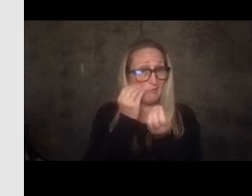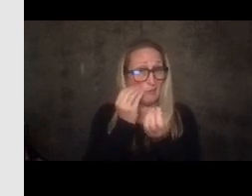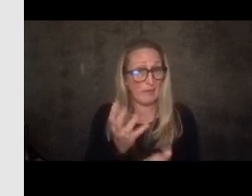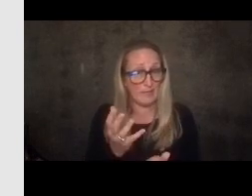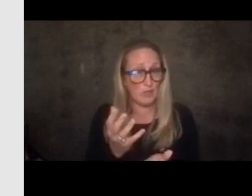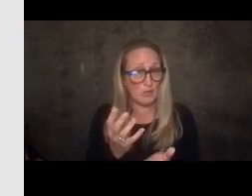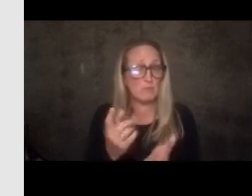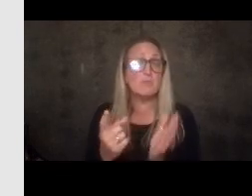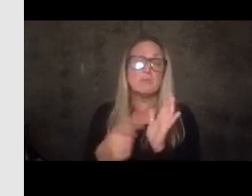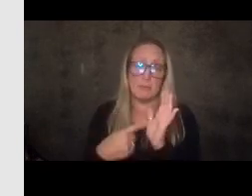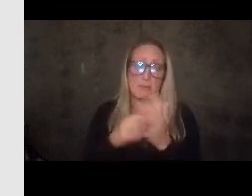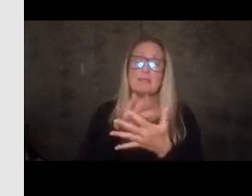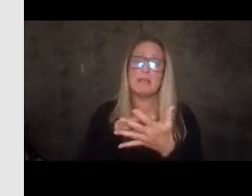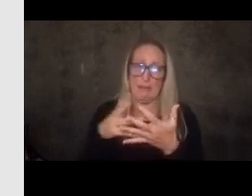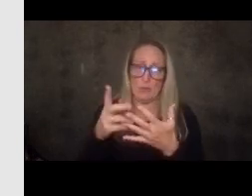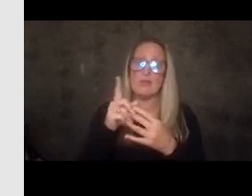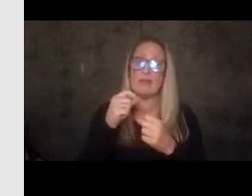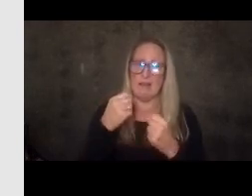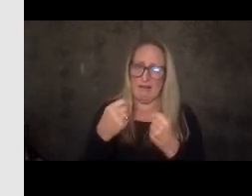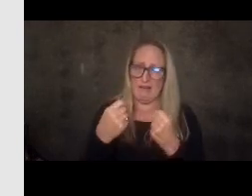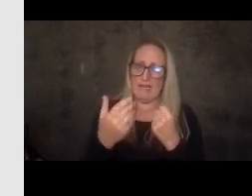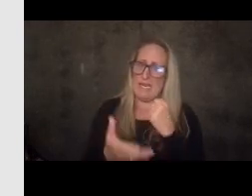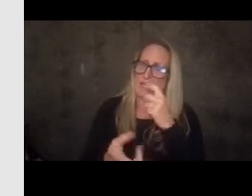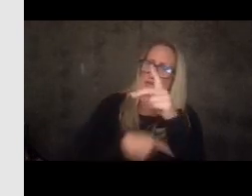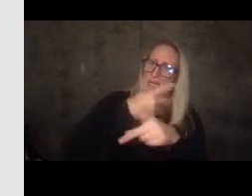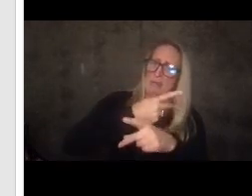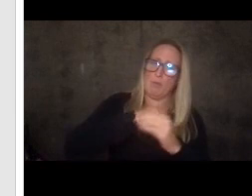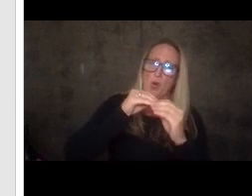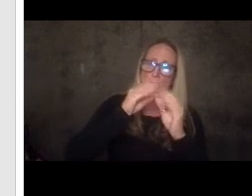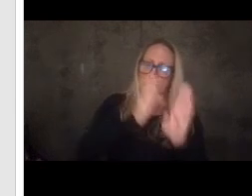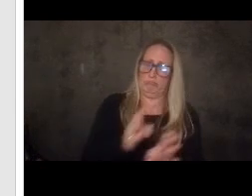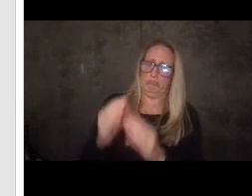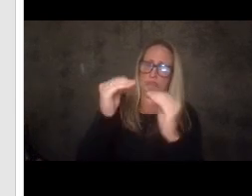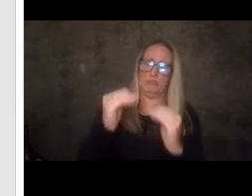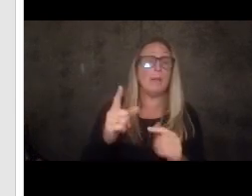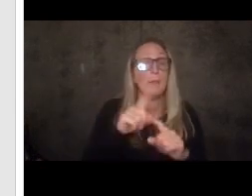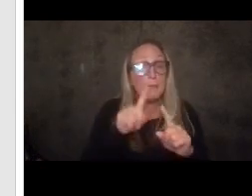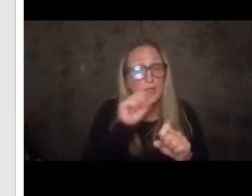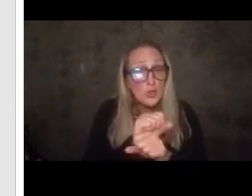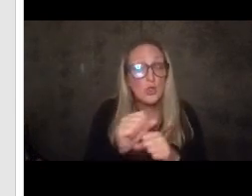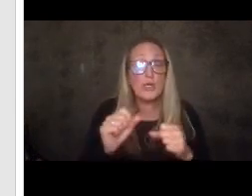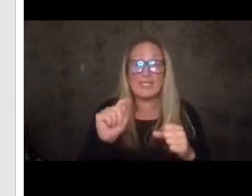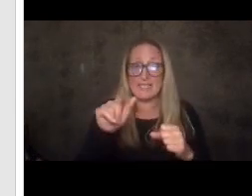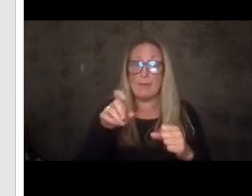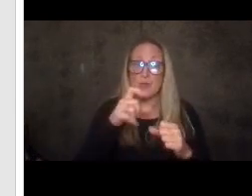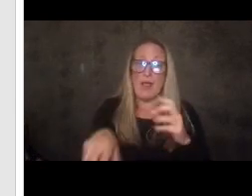keep that information more organized, you do want to make sure though with tables that you are adding in headers to give